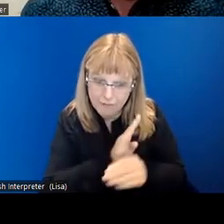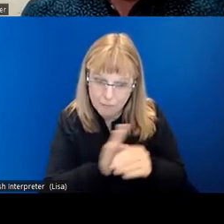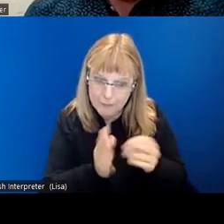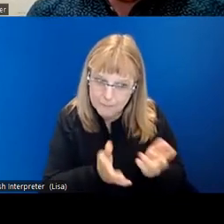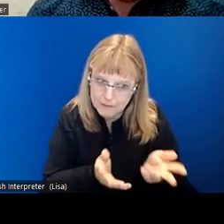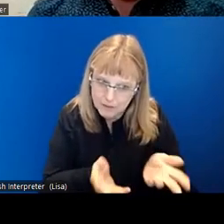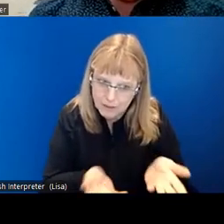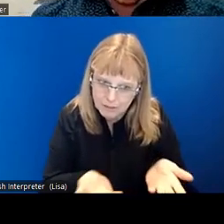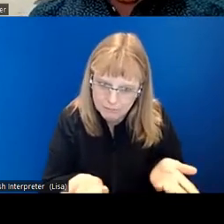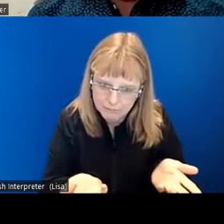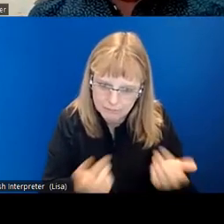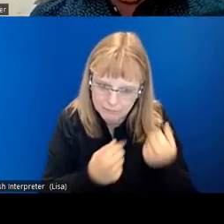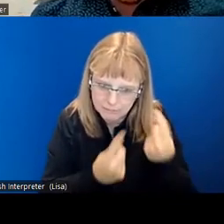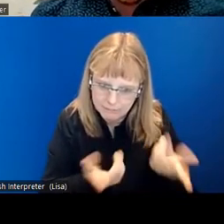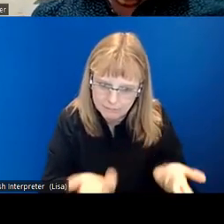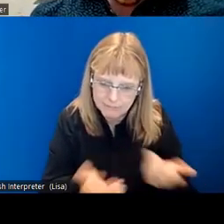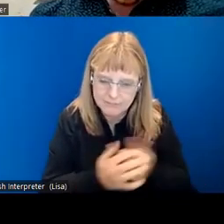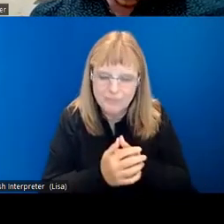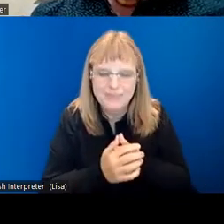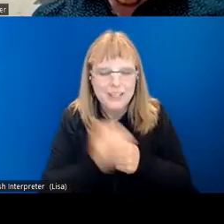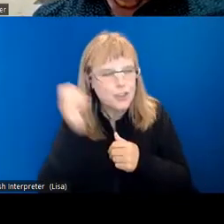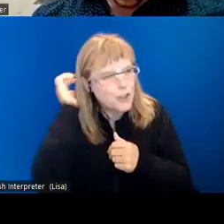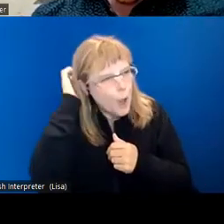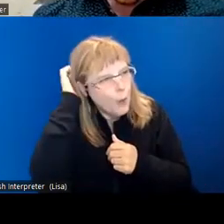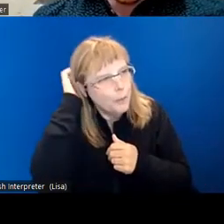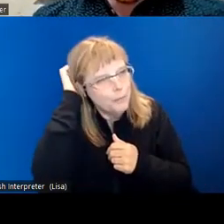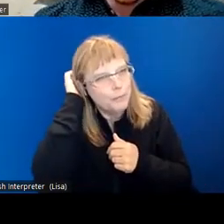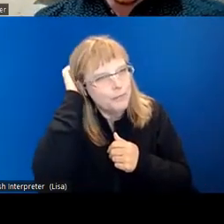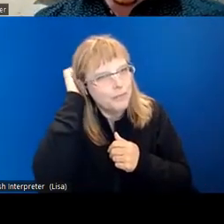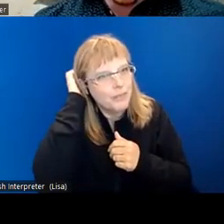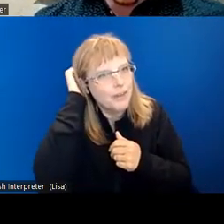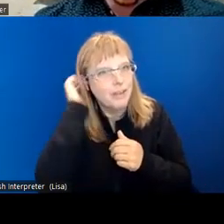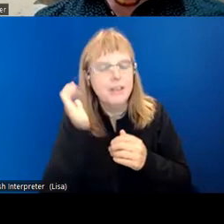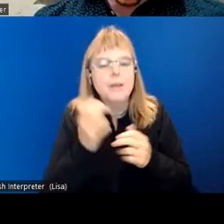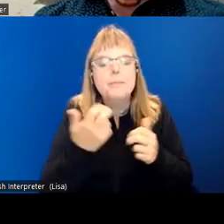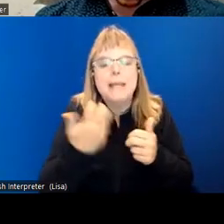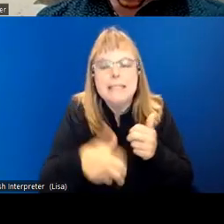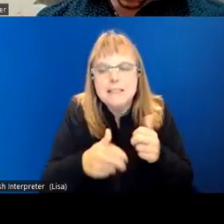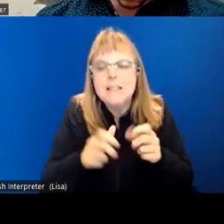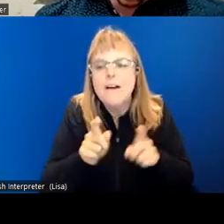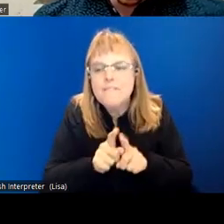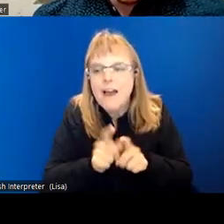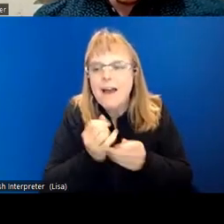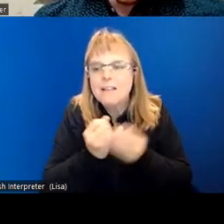And so I think it's so tough as an artist to put yourself out there.